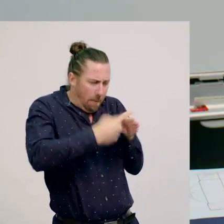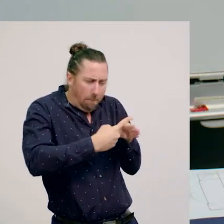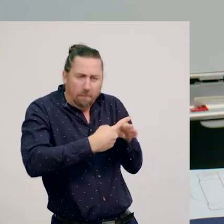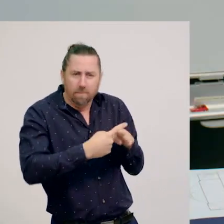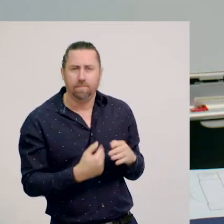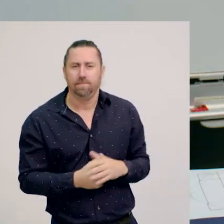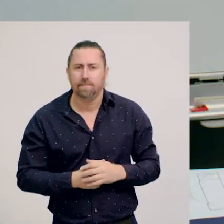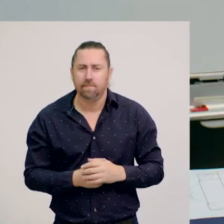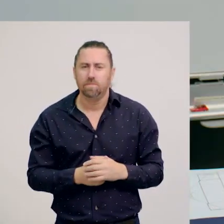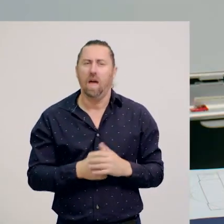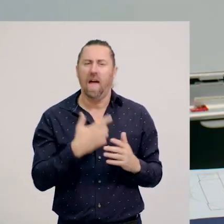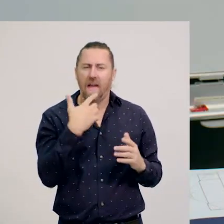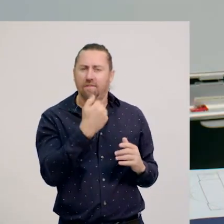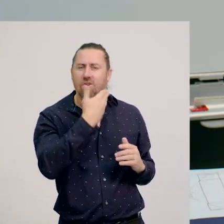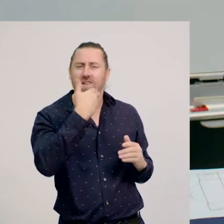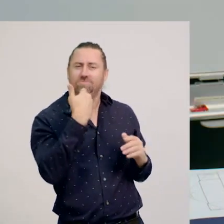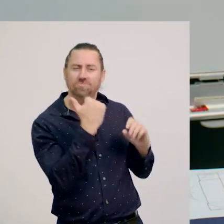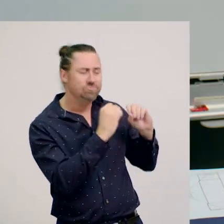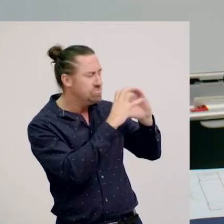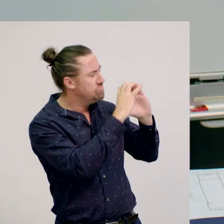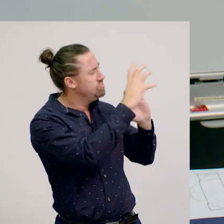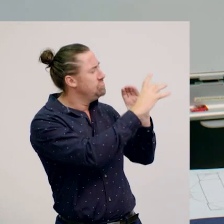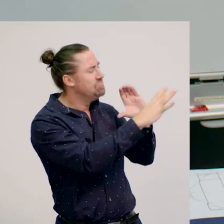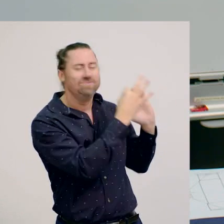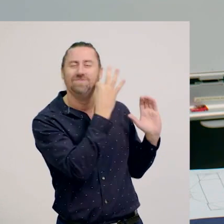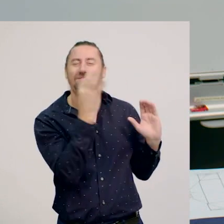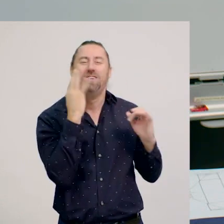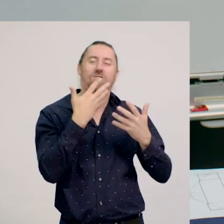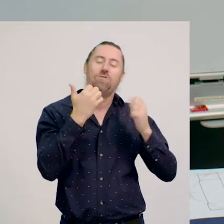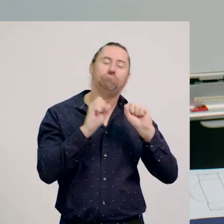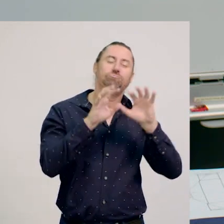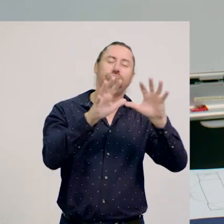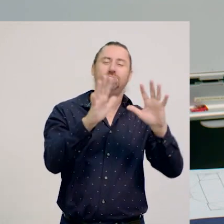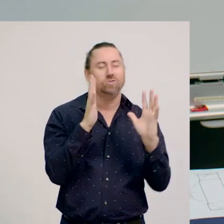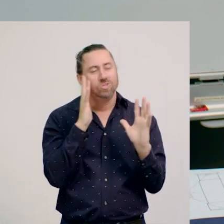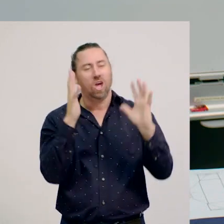And this fancy decoration around here, that’s got a nice, shiny, light pattern,